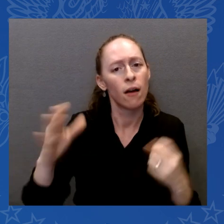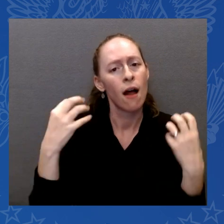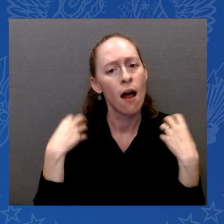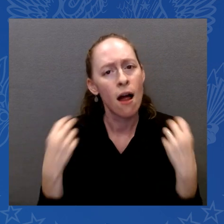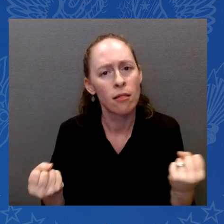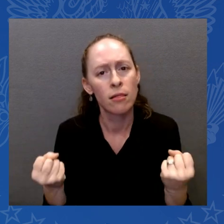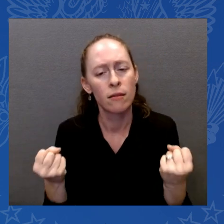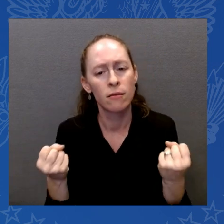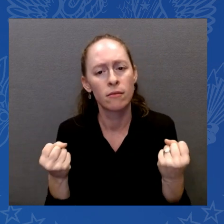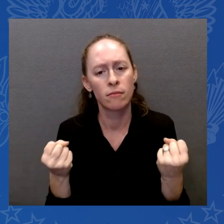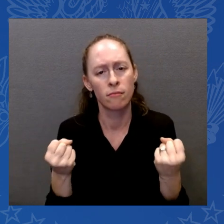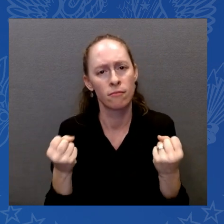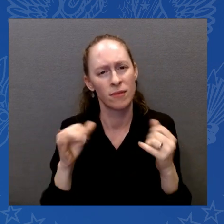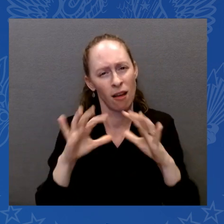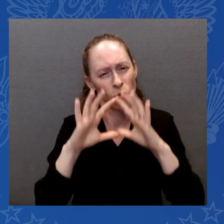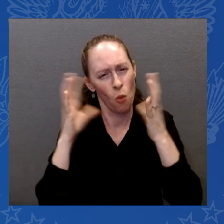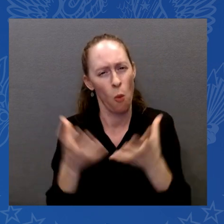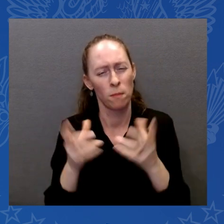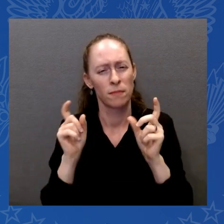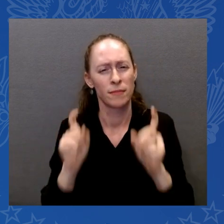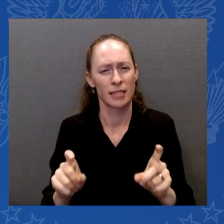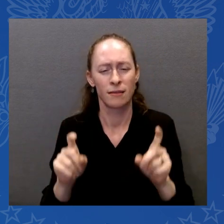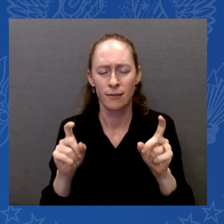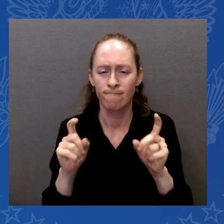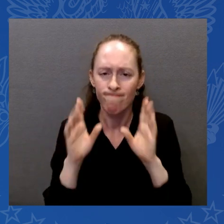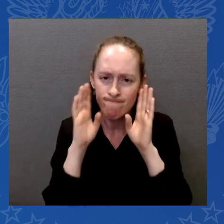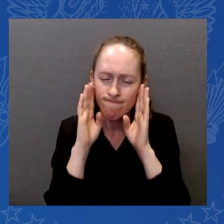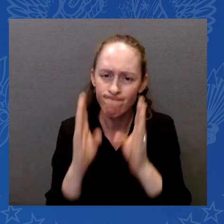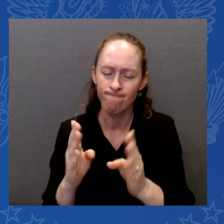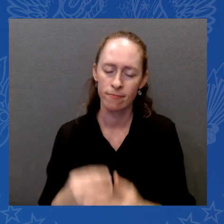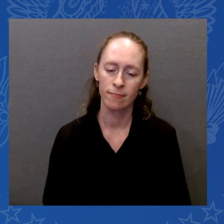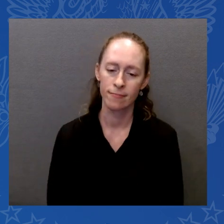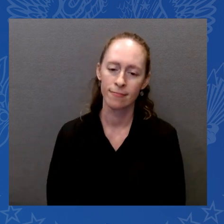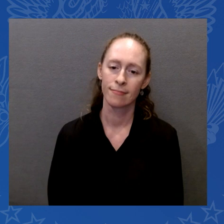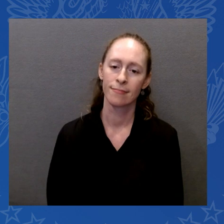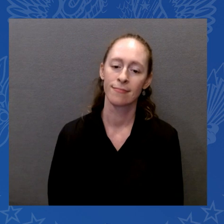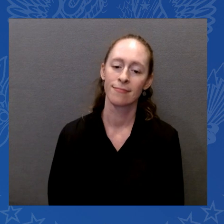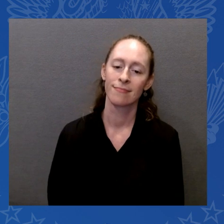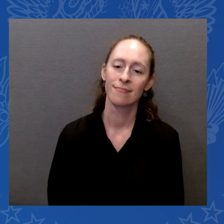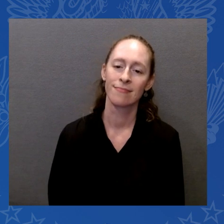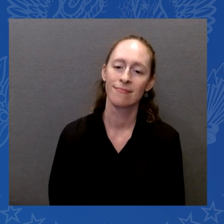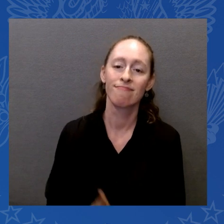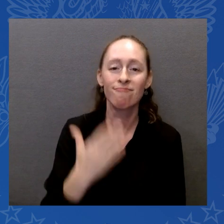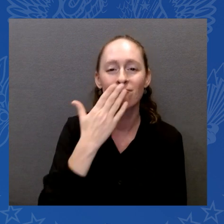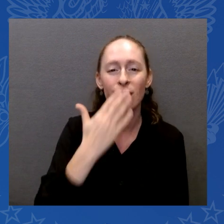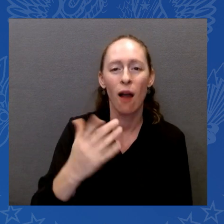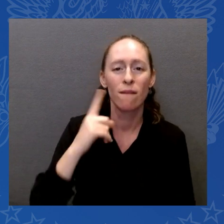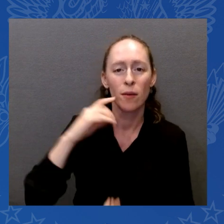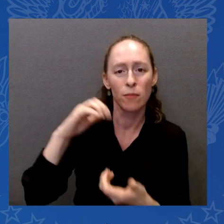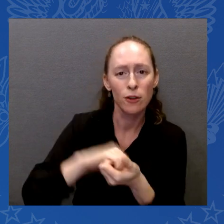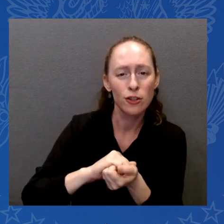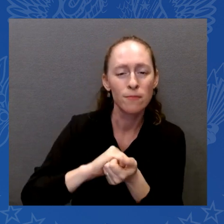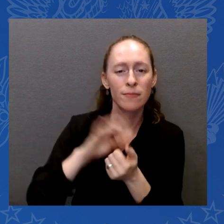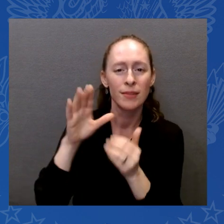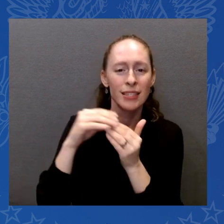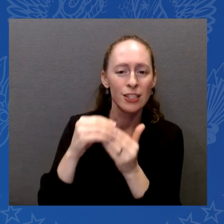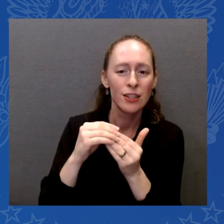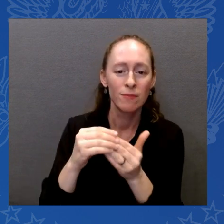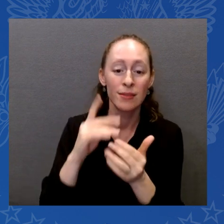Ms. Klein: Thank you so much, Secretary Cardona, again for your partnership, for your leadership. Now we're going to turn to the real experts in the room,